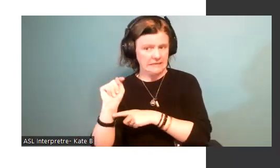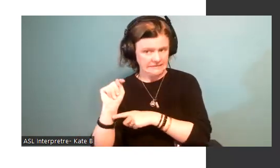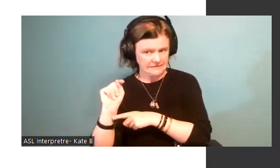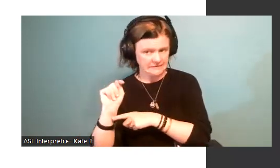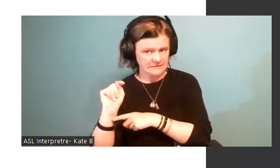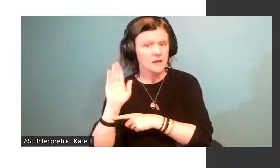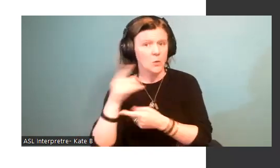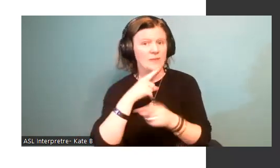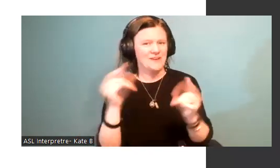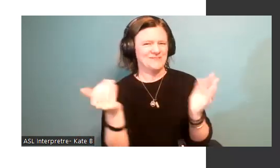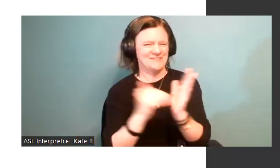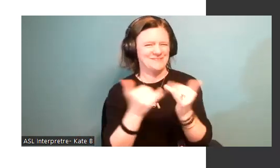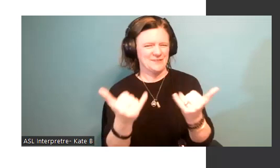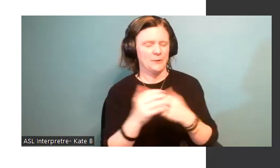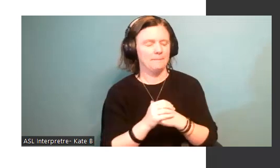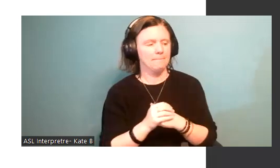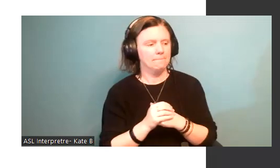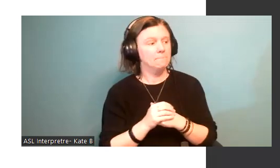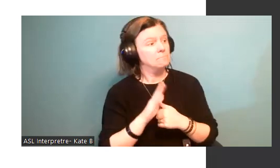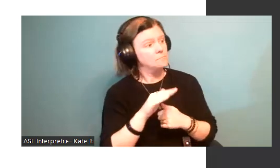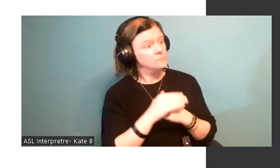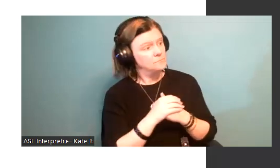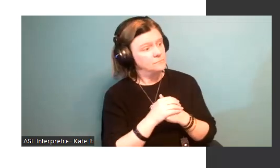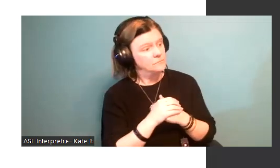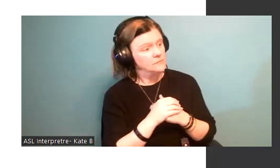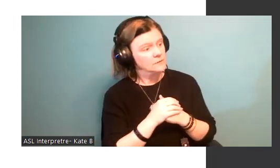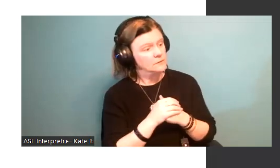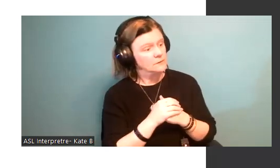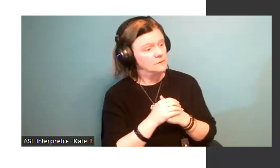on that. With that, we have time for questions. I know we